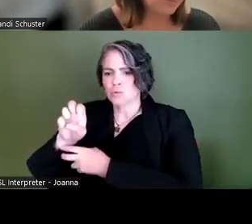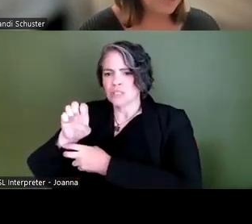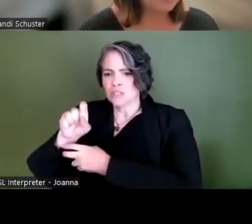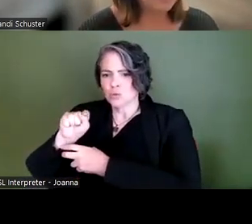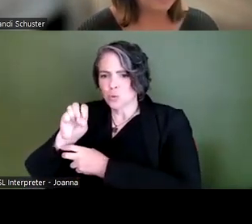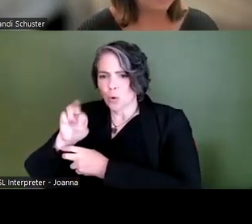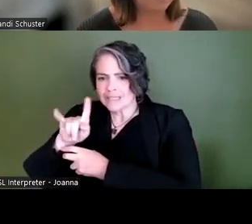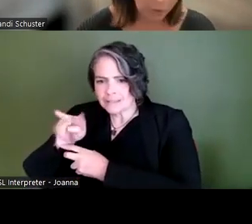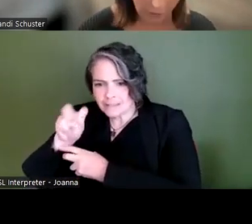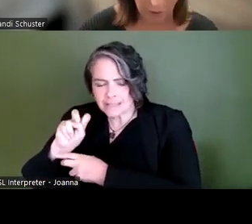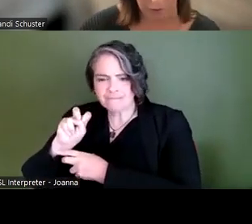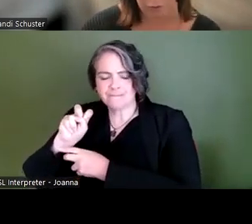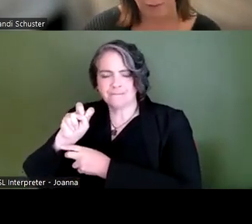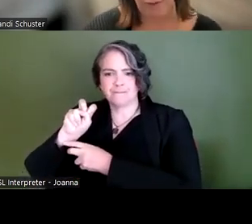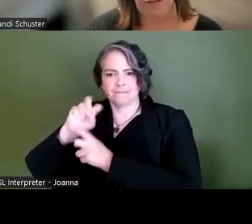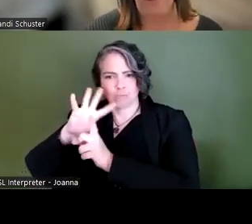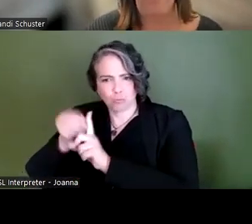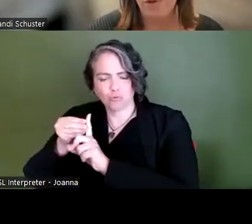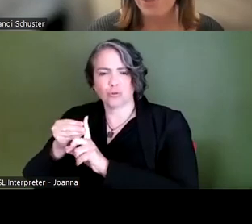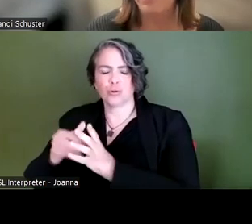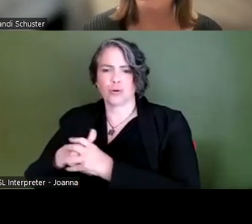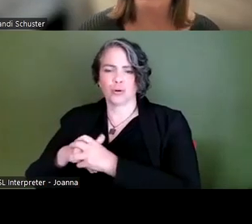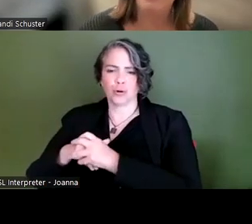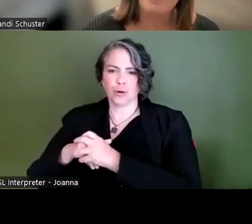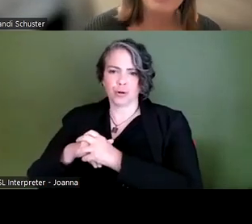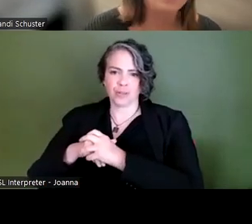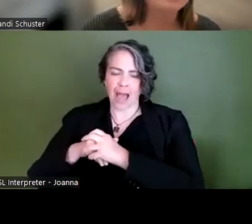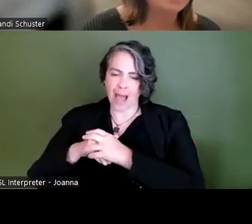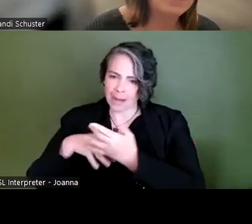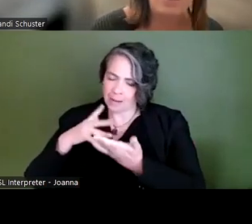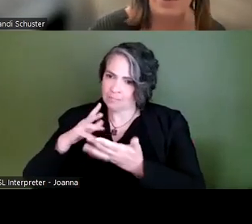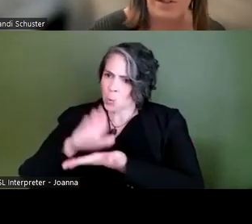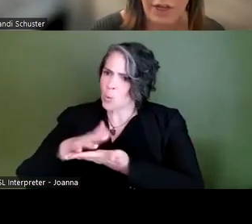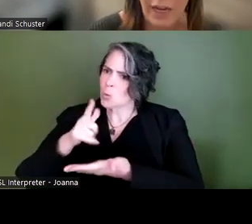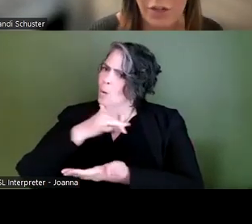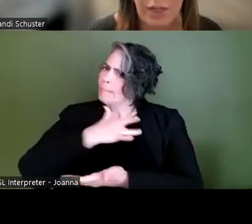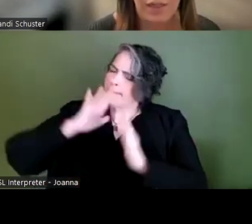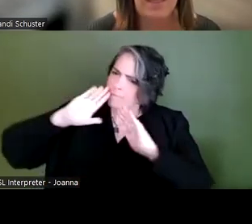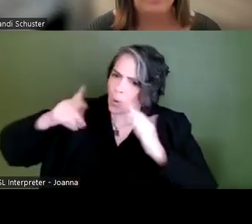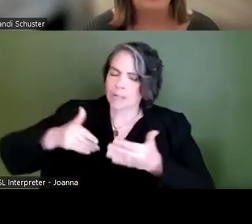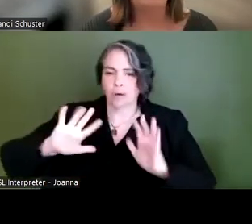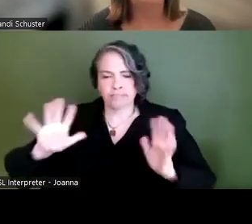around that are focused on youth mental health promotion, prevention, substance use education,